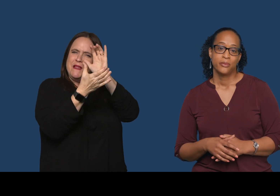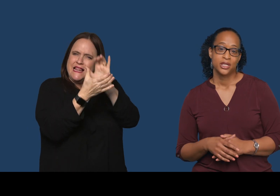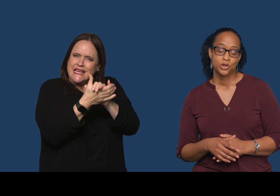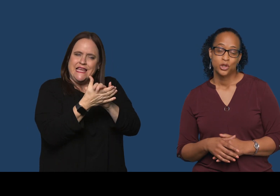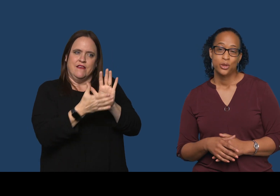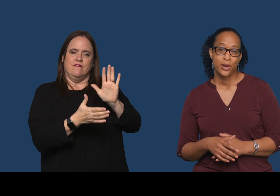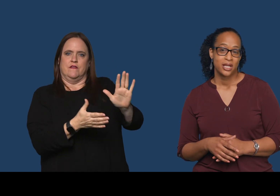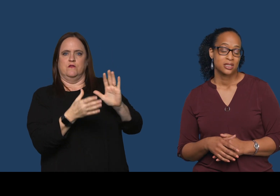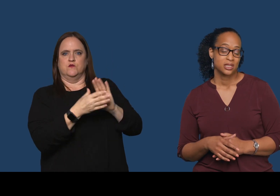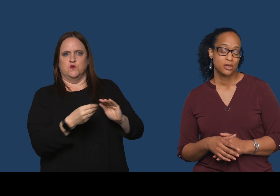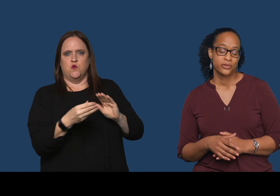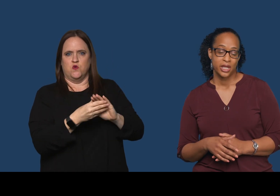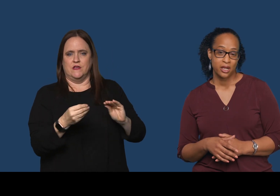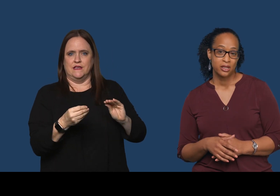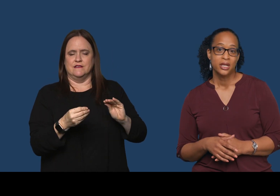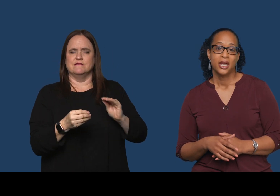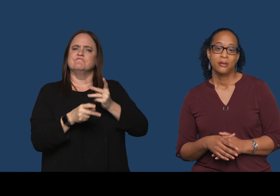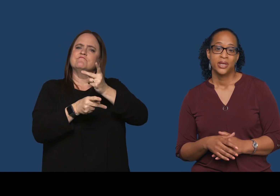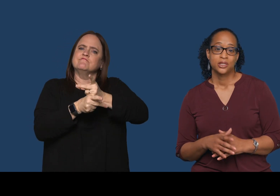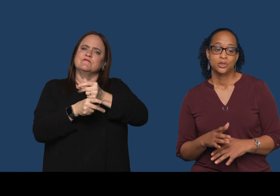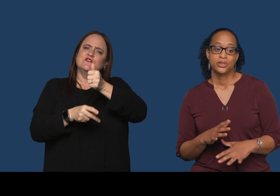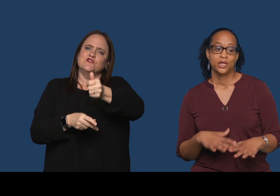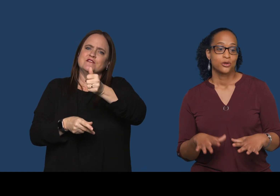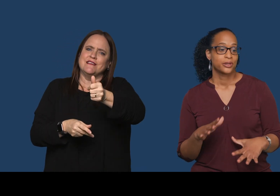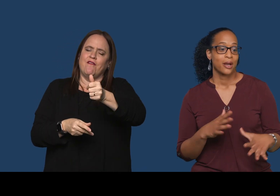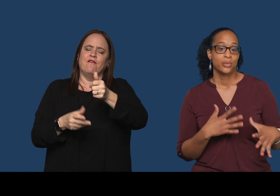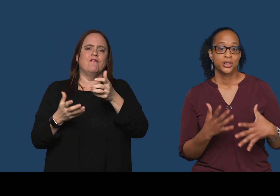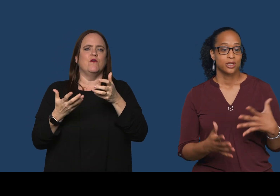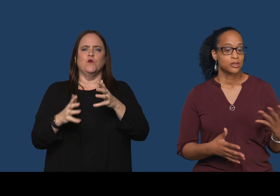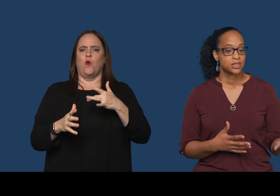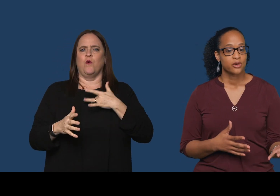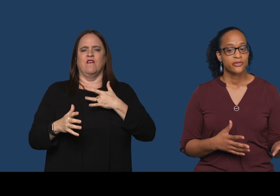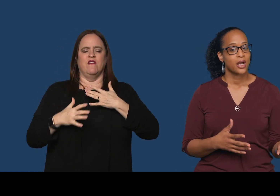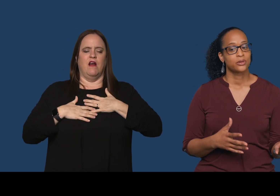Make sure you practice self-care and make sure that you're not burning yourself out.